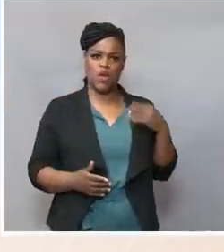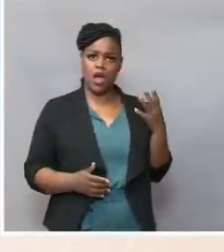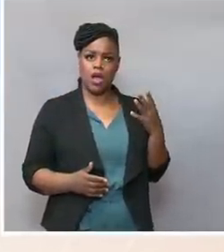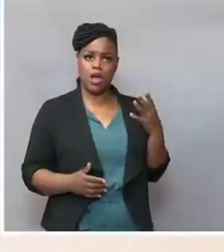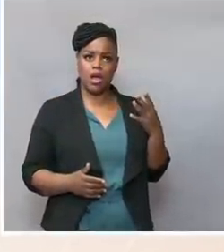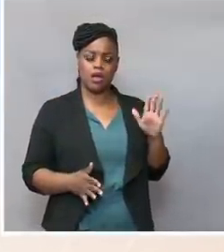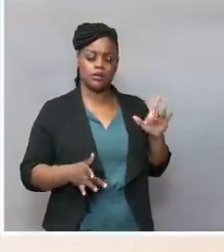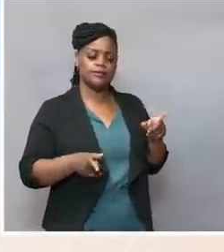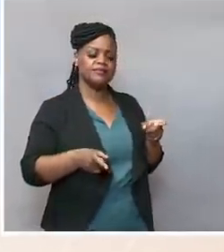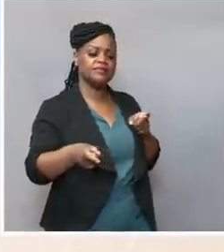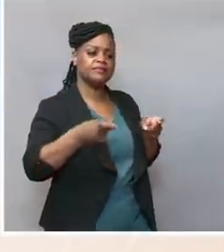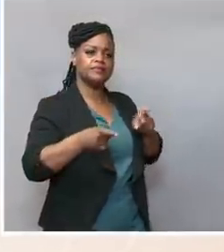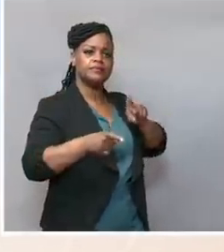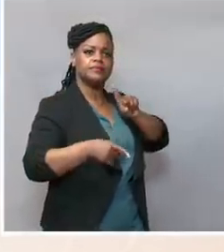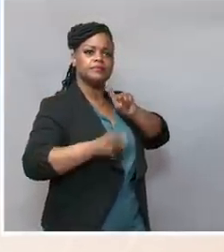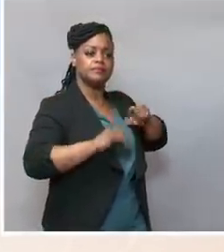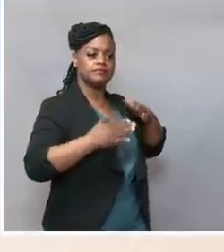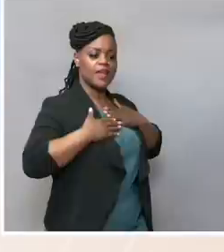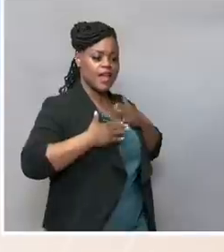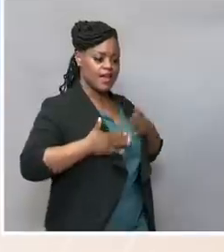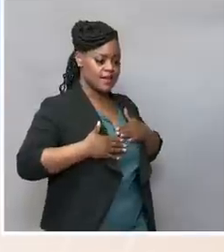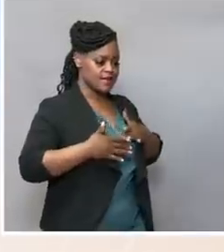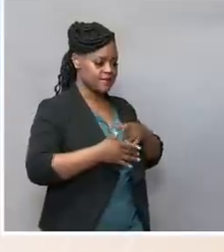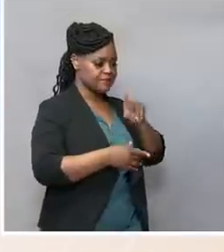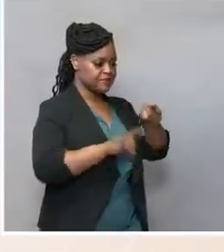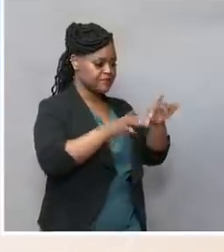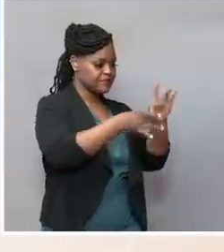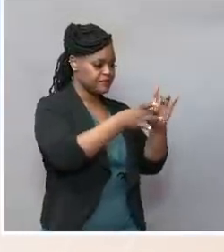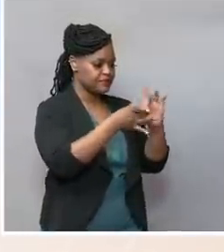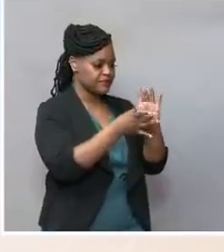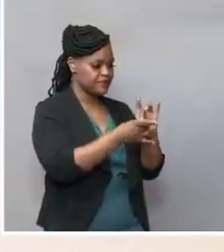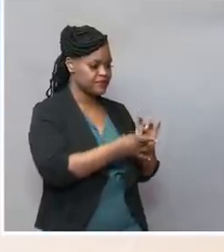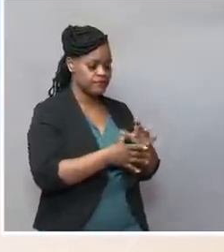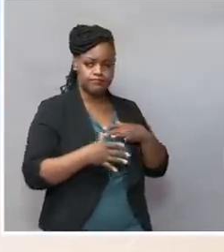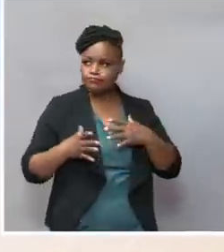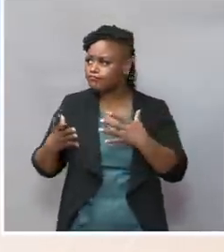it did not control his soul, which longed to be free.